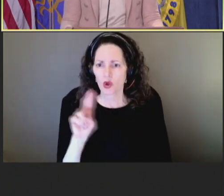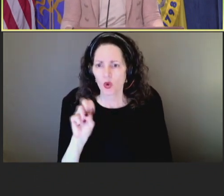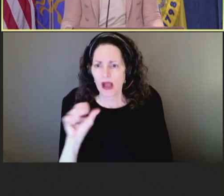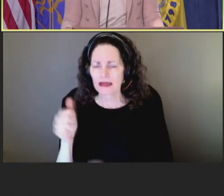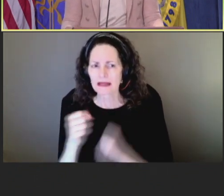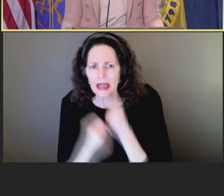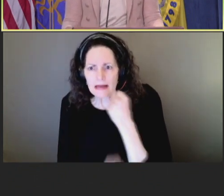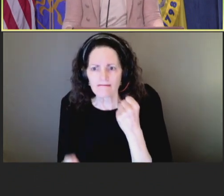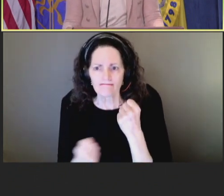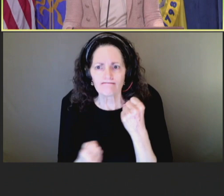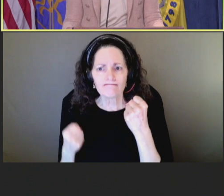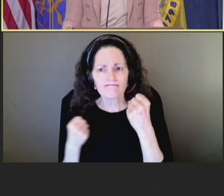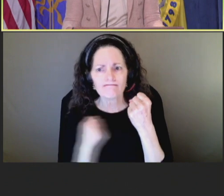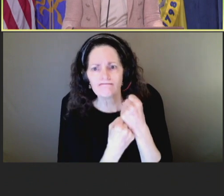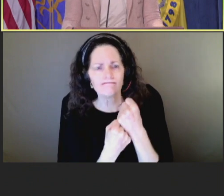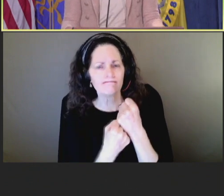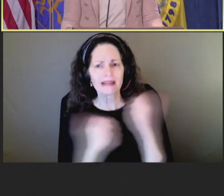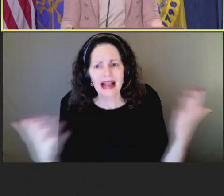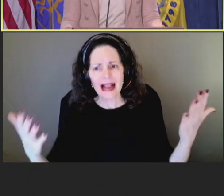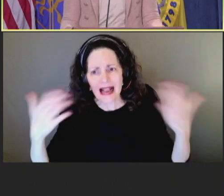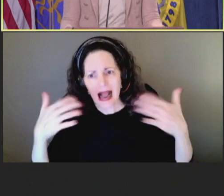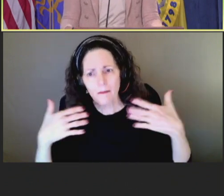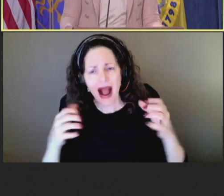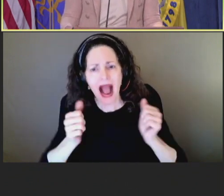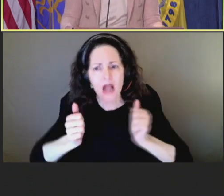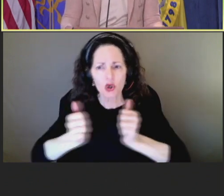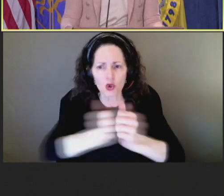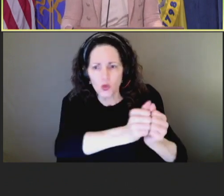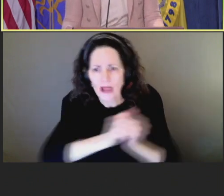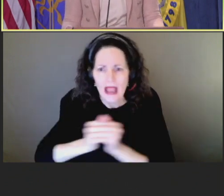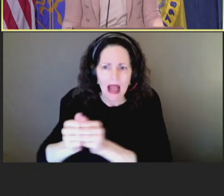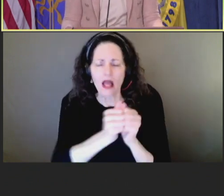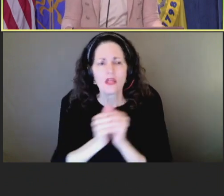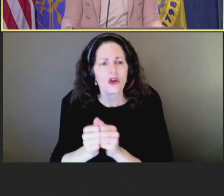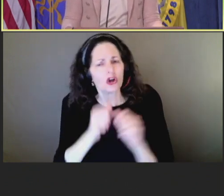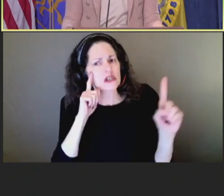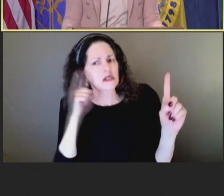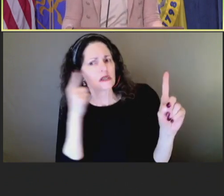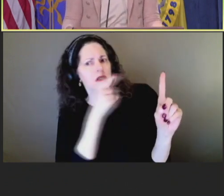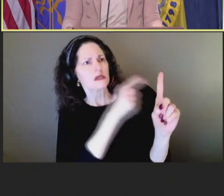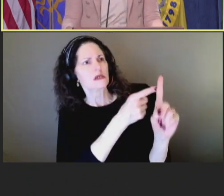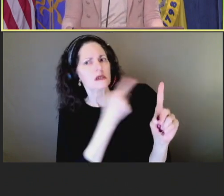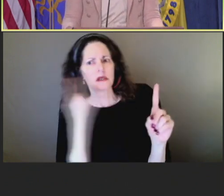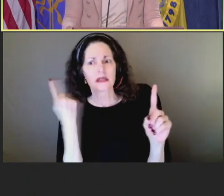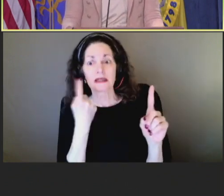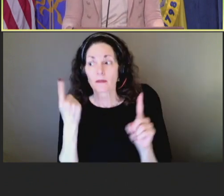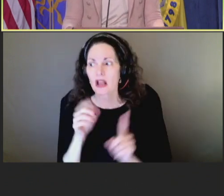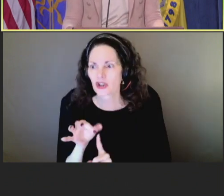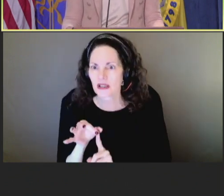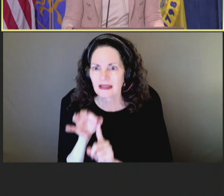rallying around something -- especially something with the word vaccine in it? I will say I was